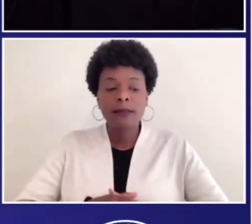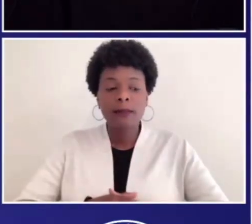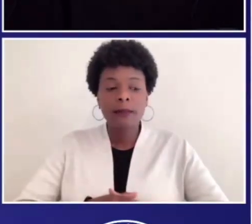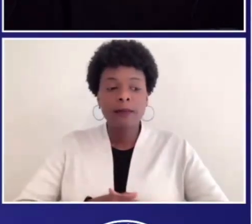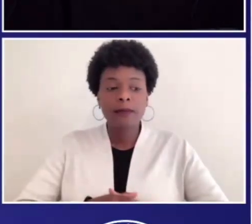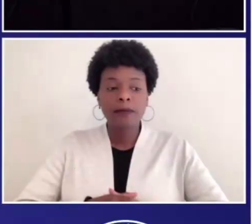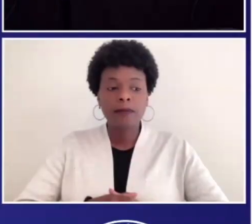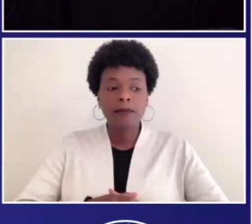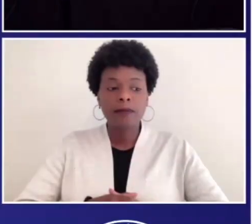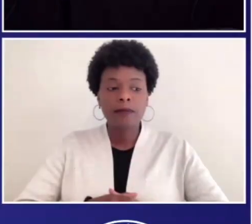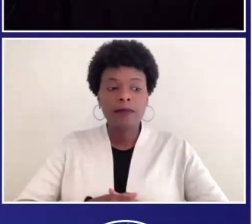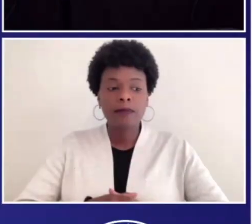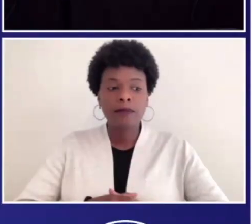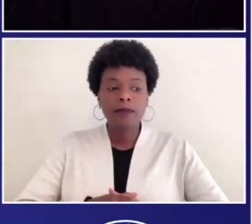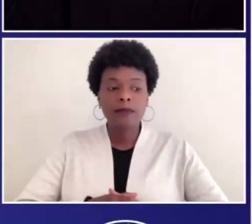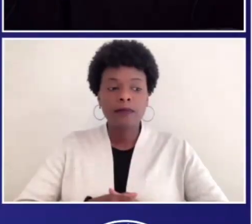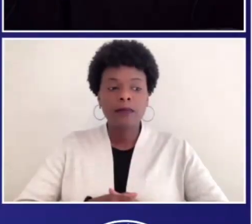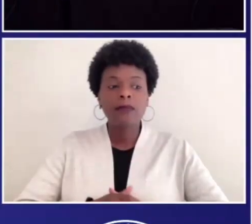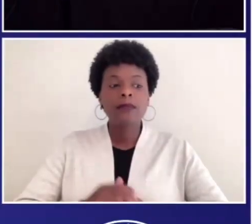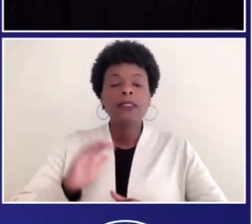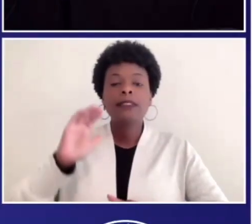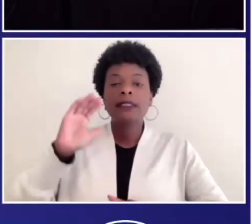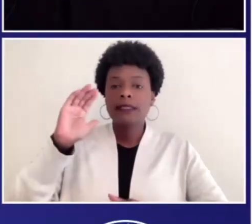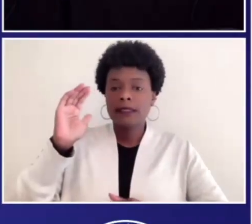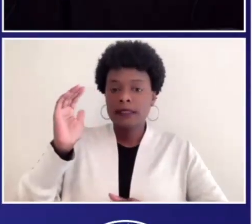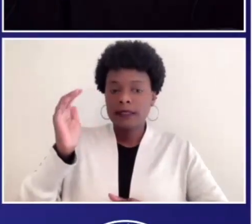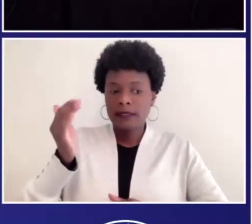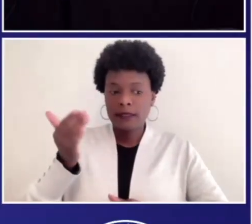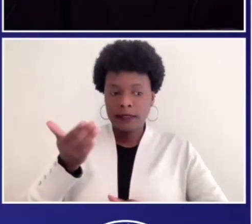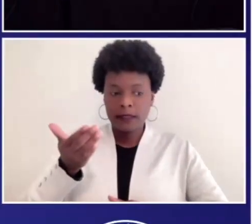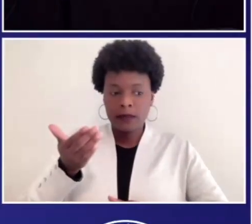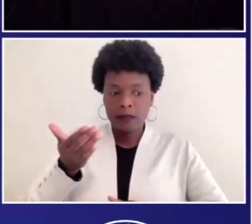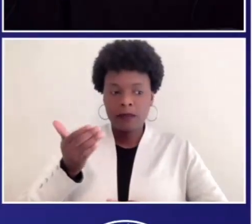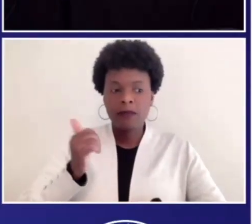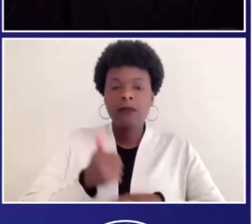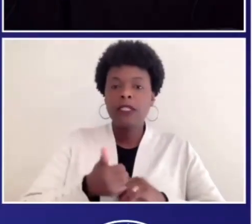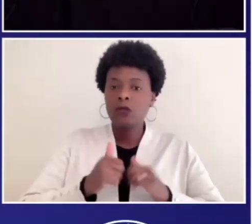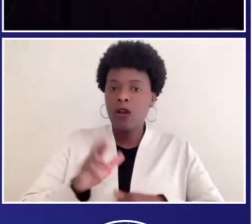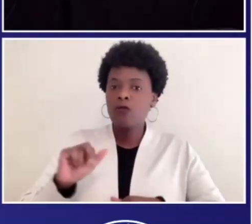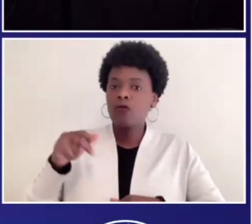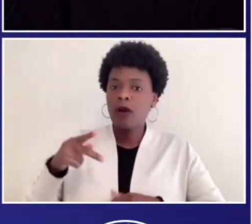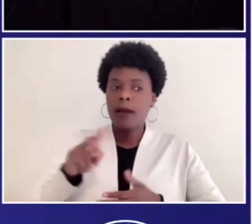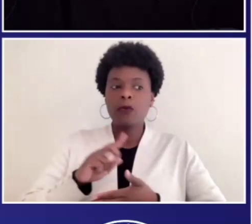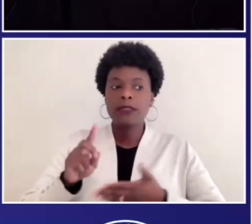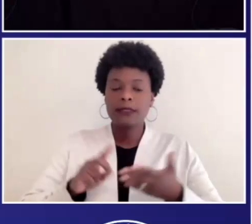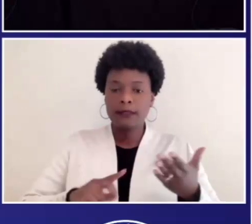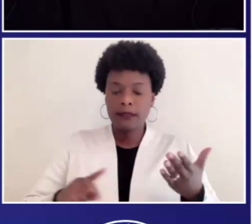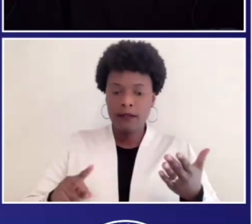It's definitely -- appears to be the case from the way RAP was designed that you